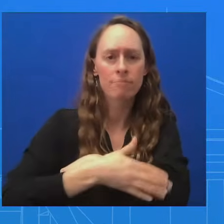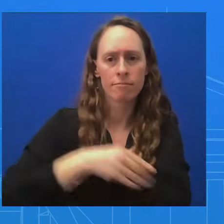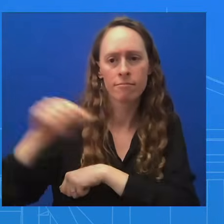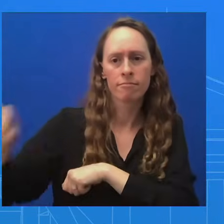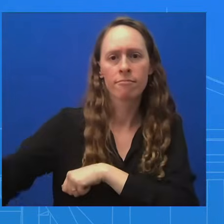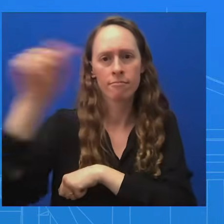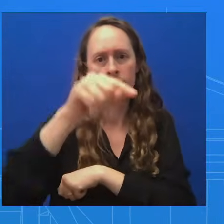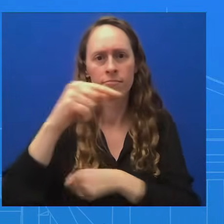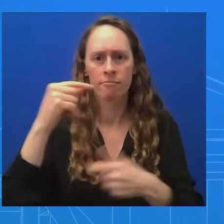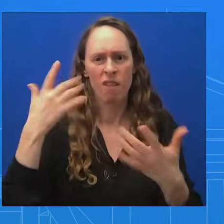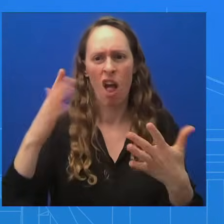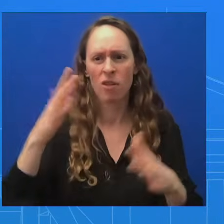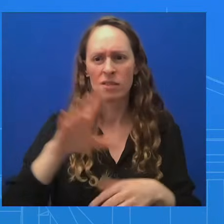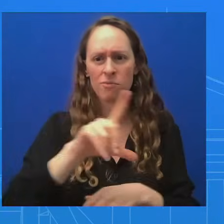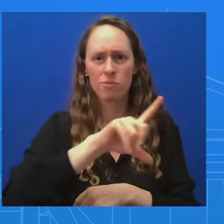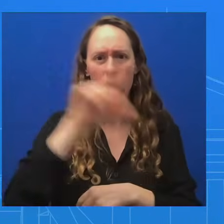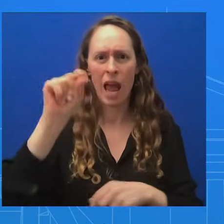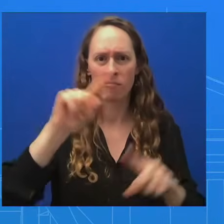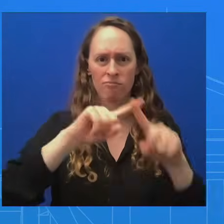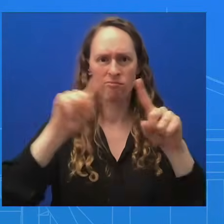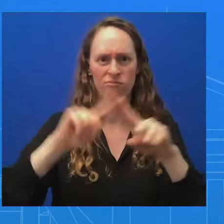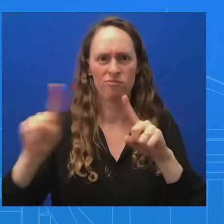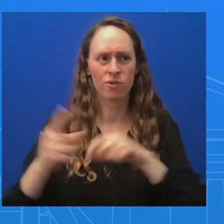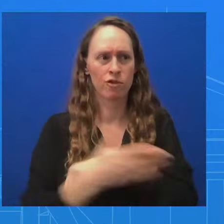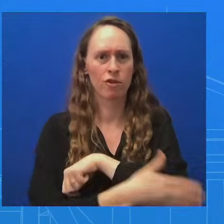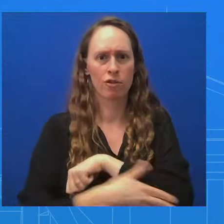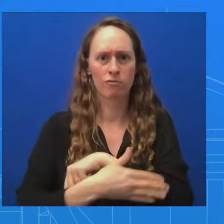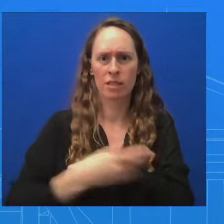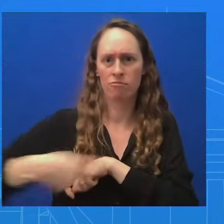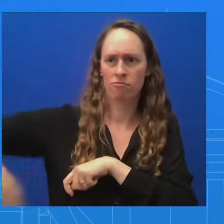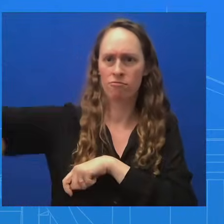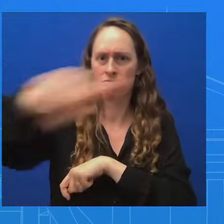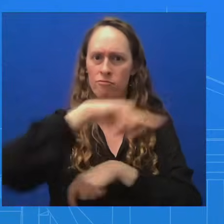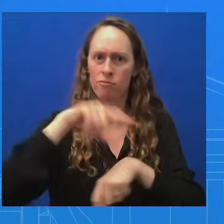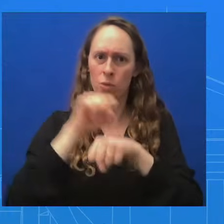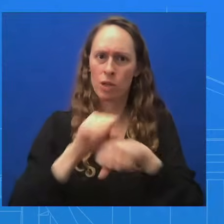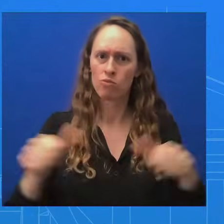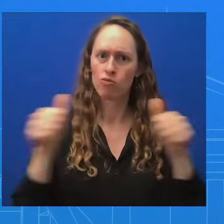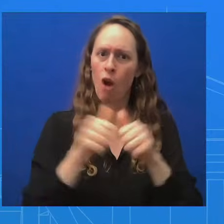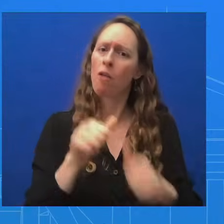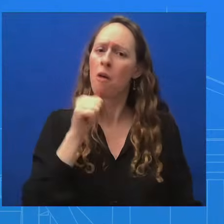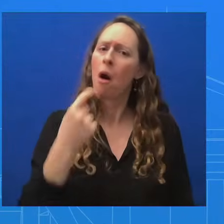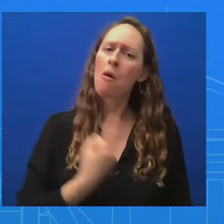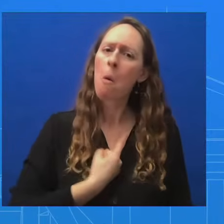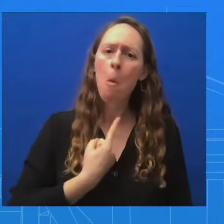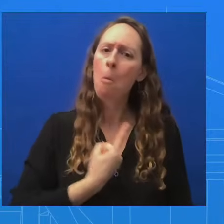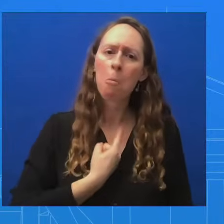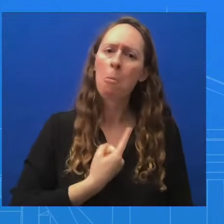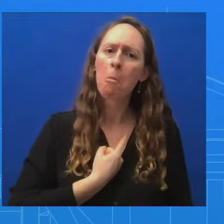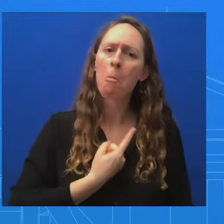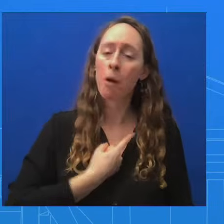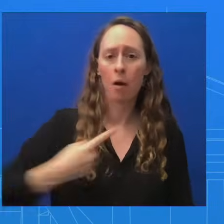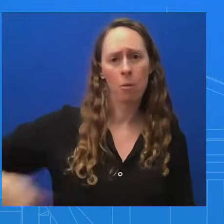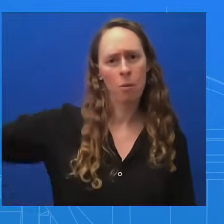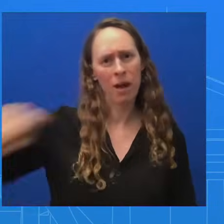So, there's been a lot of effort here to -- to -- to hold Iran accountable for their destabilizing activities. The Press: And if you allow me, John,